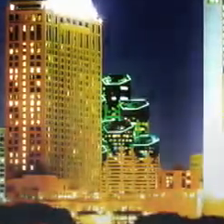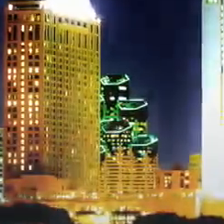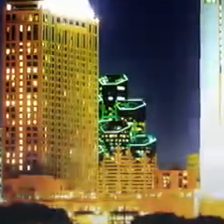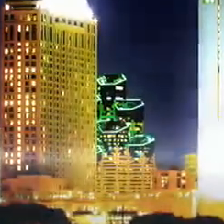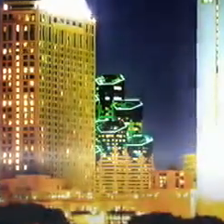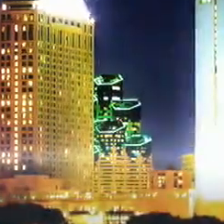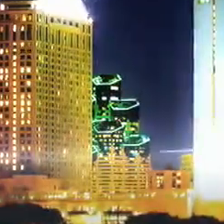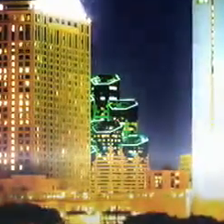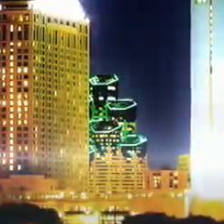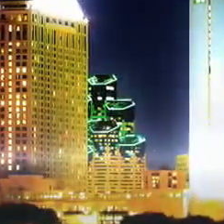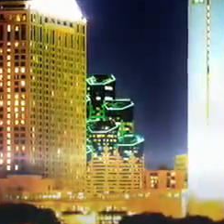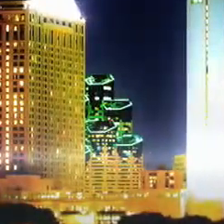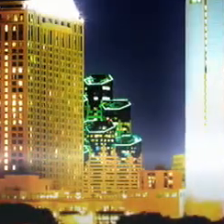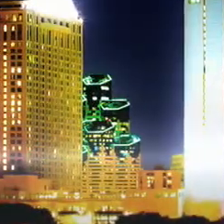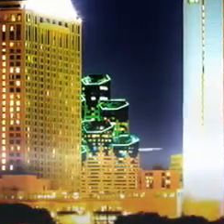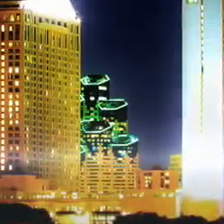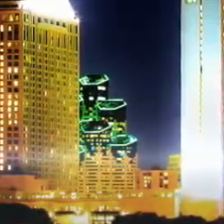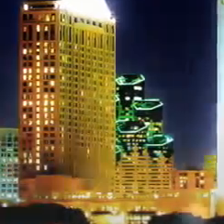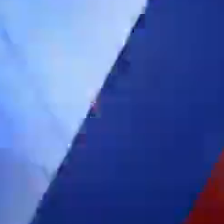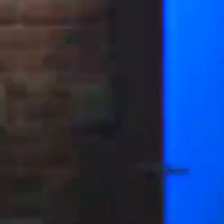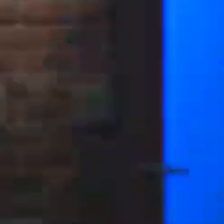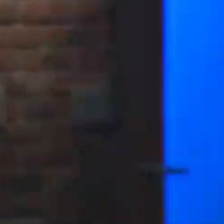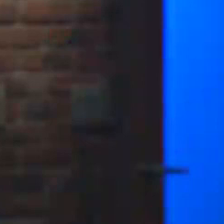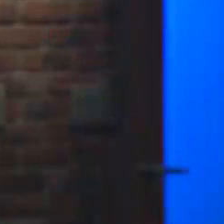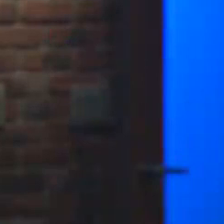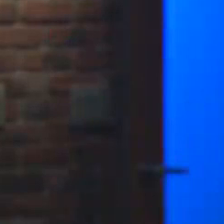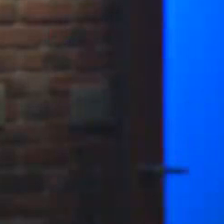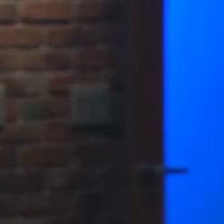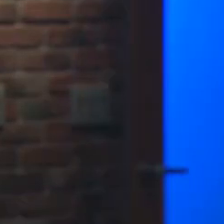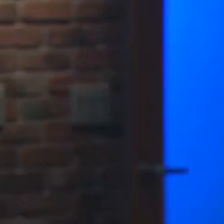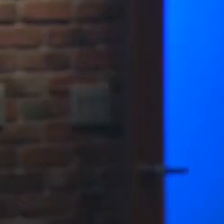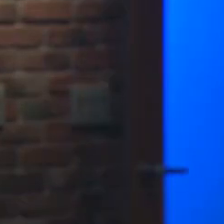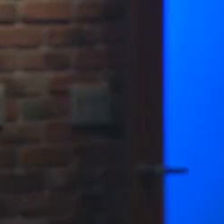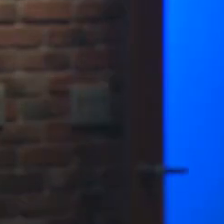miles from the crime scene.